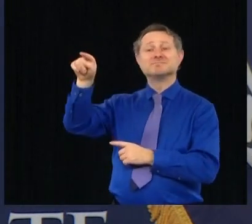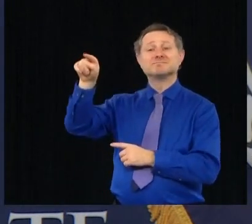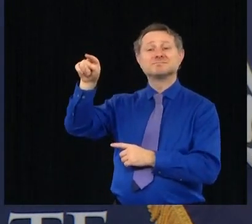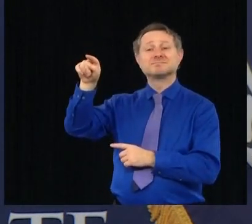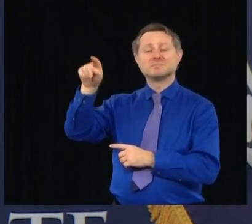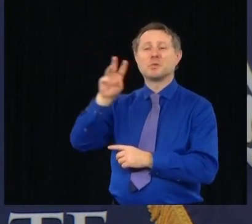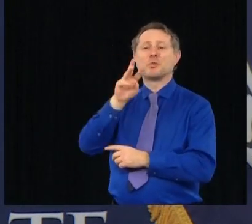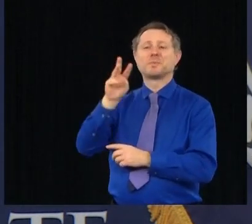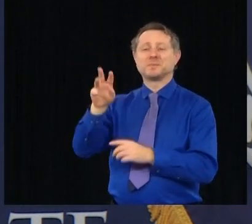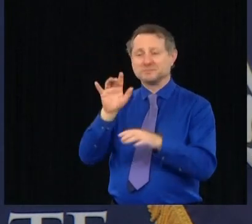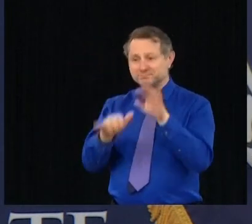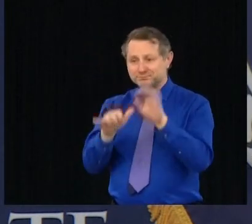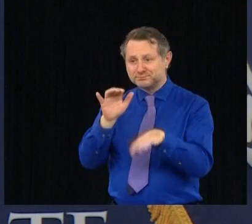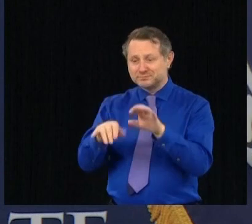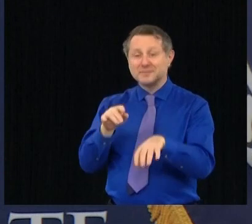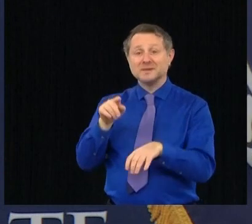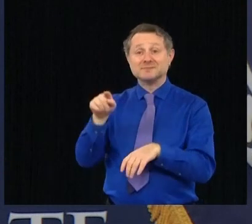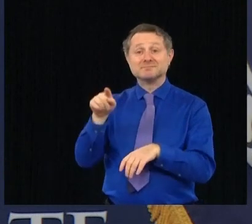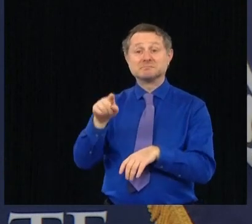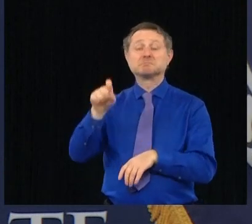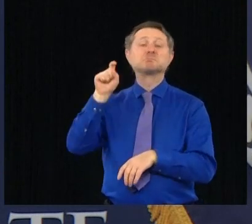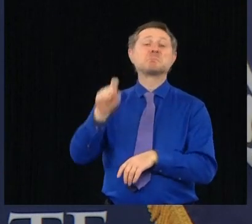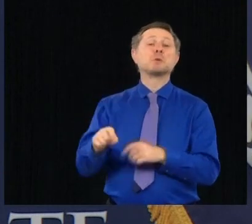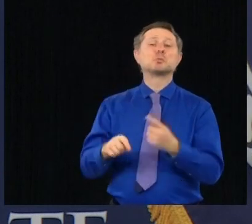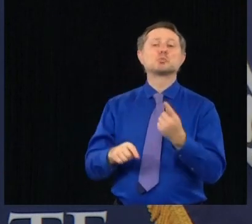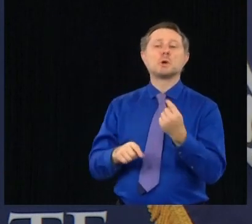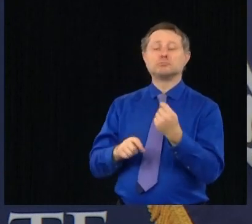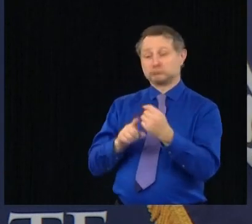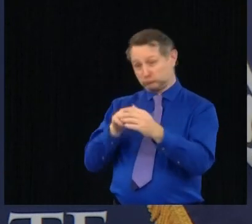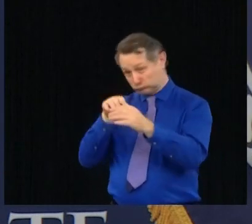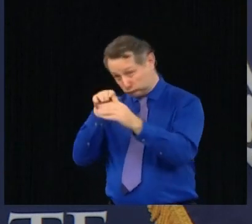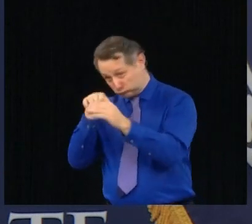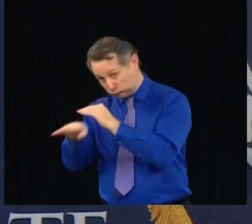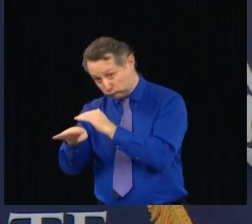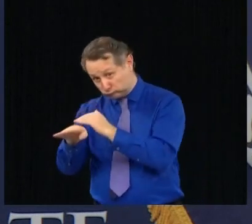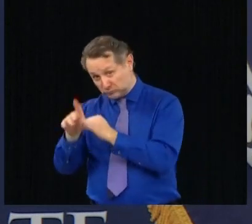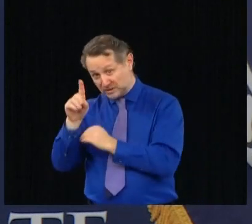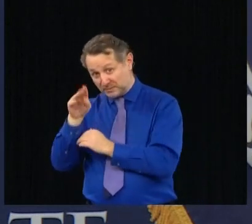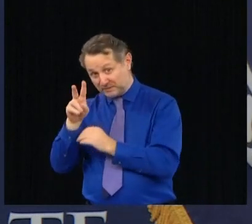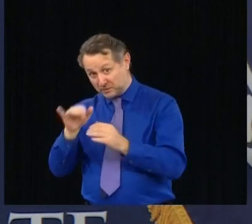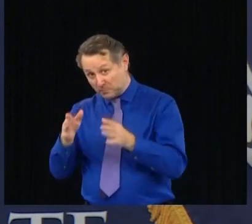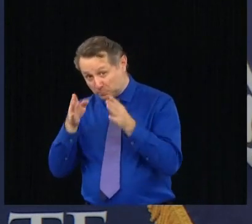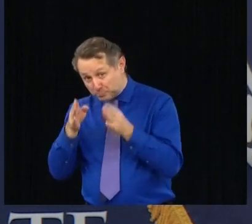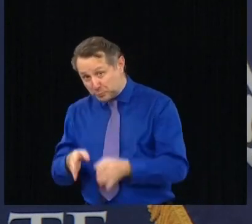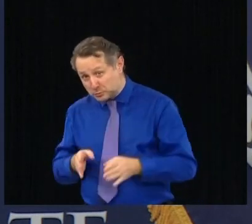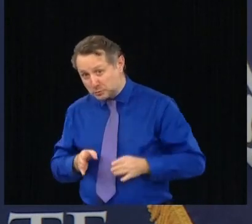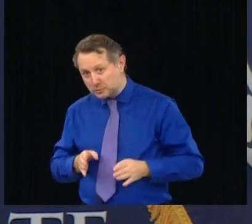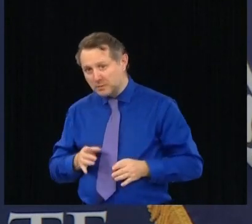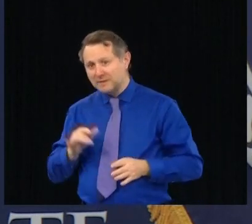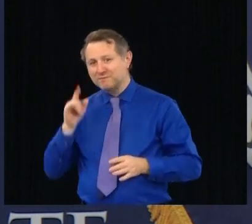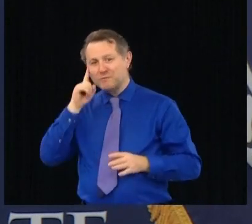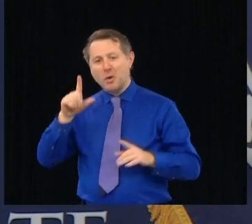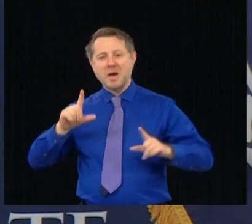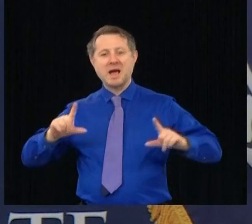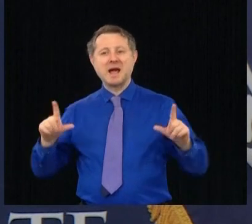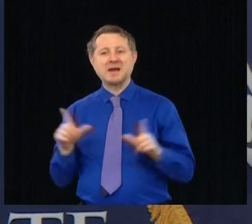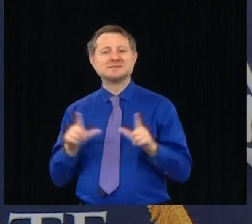BE -- YOU CAN DO TRANSACTIONS FOR THE DEPARTMENT OF MOTOR